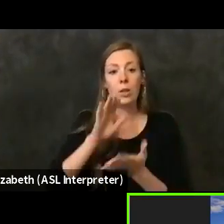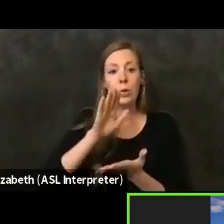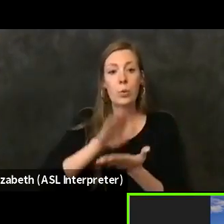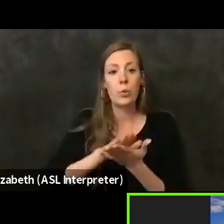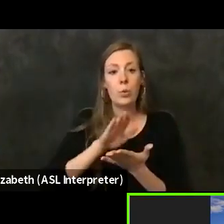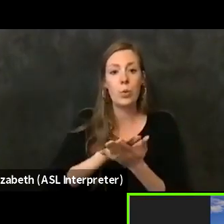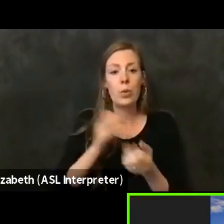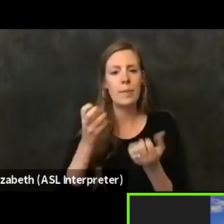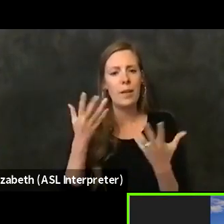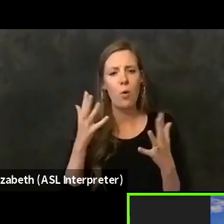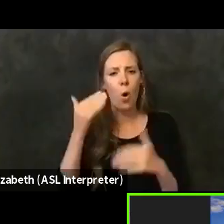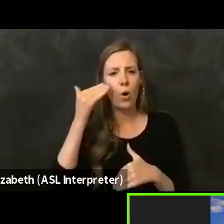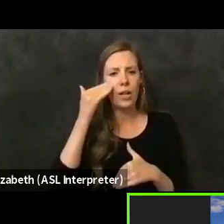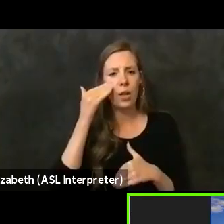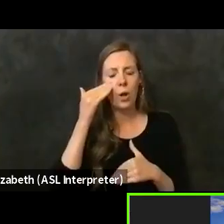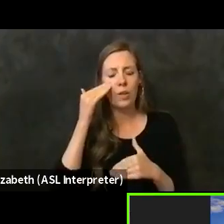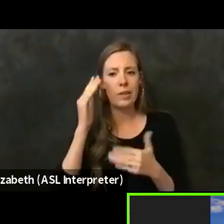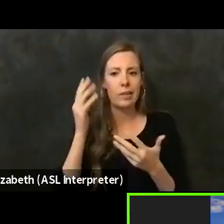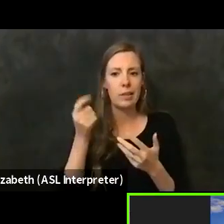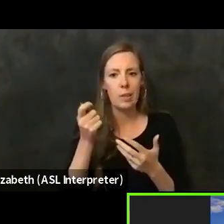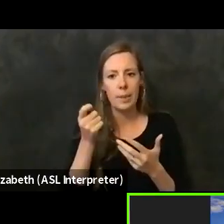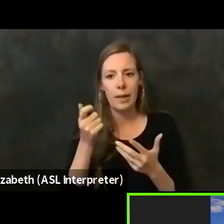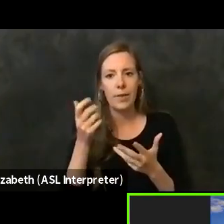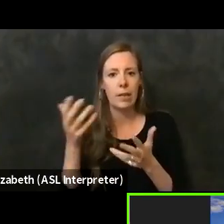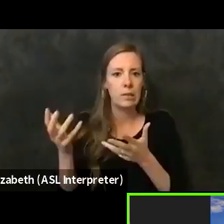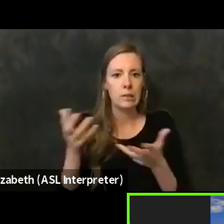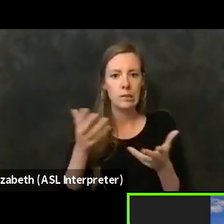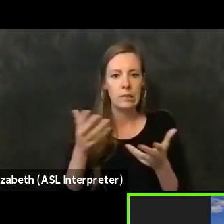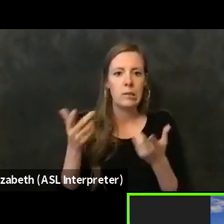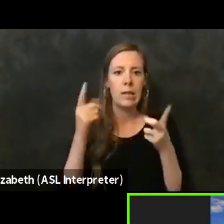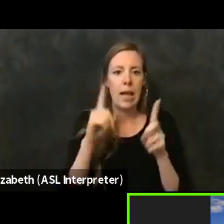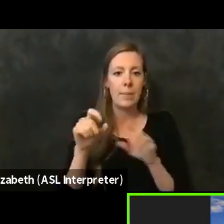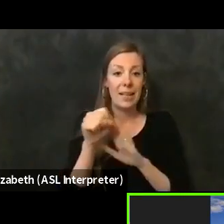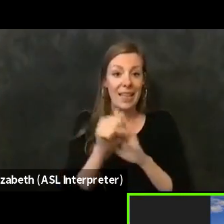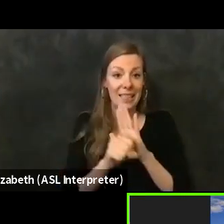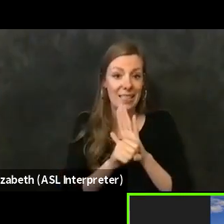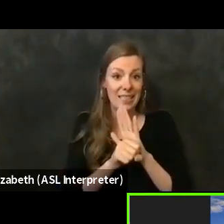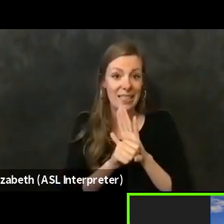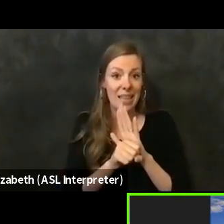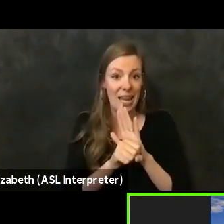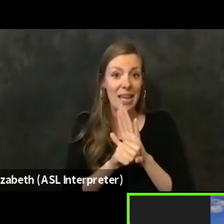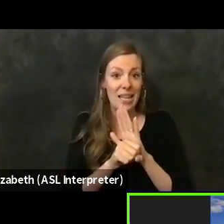of a kerfuffle going on at the state with a few some